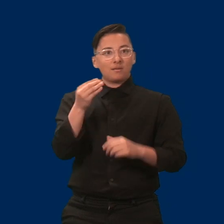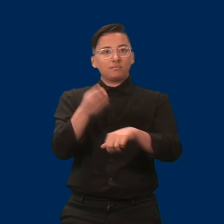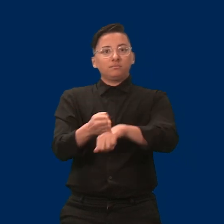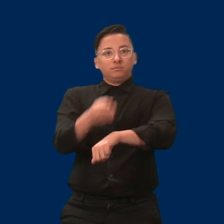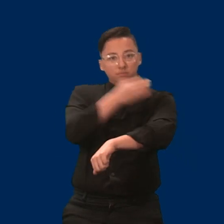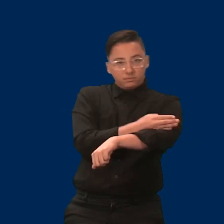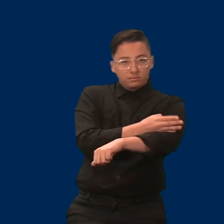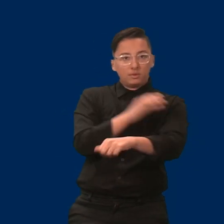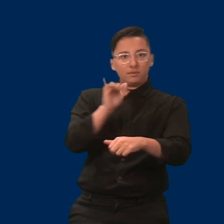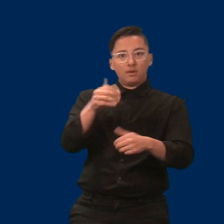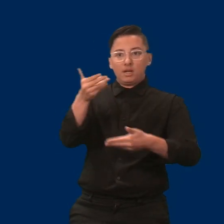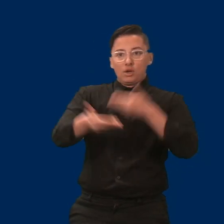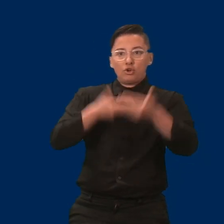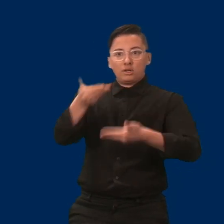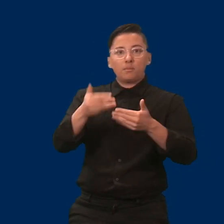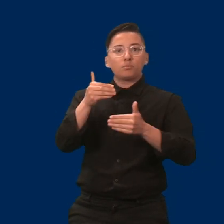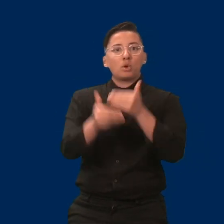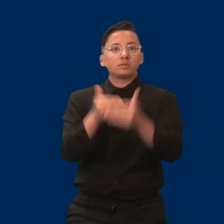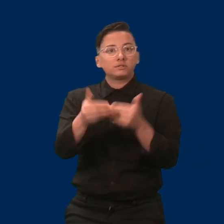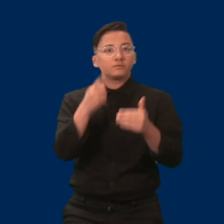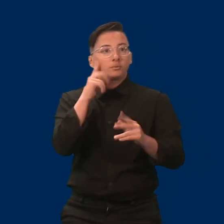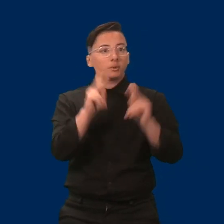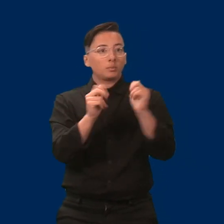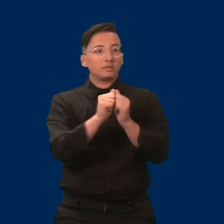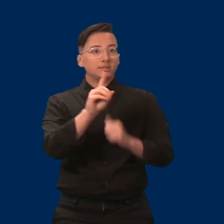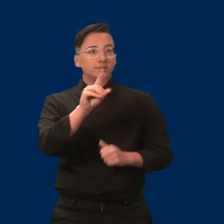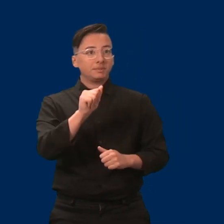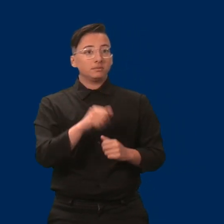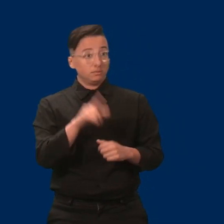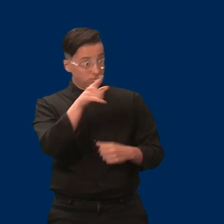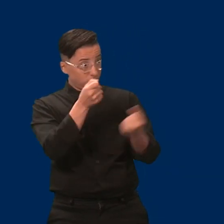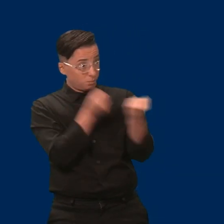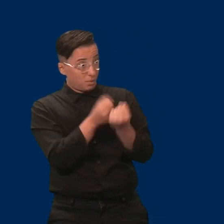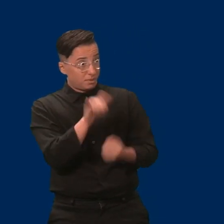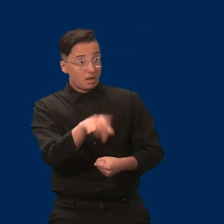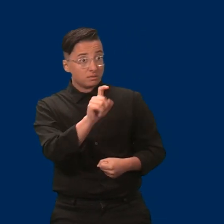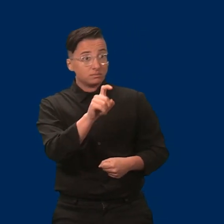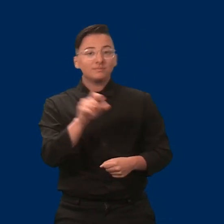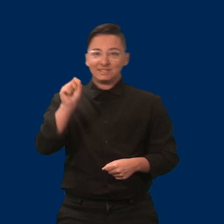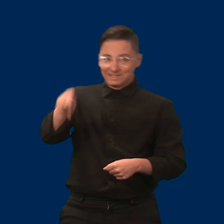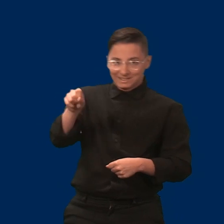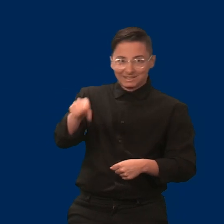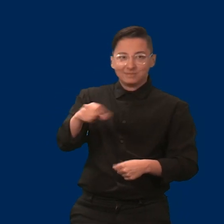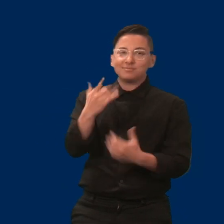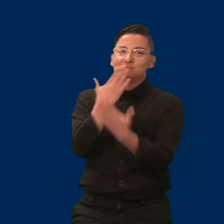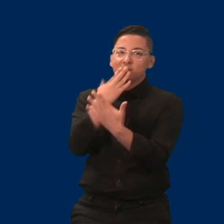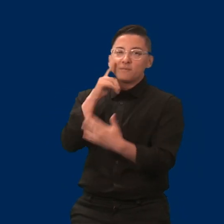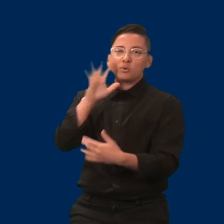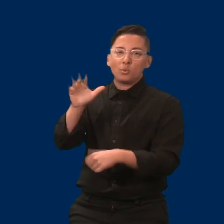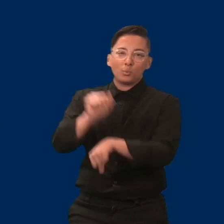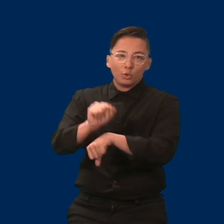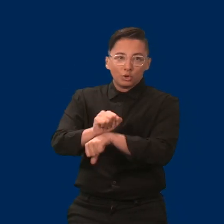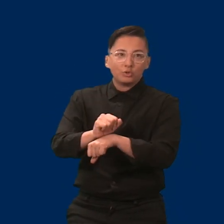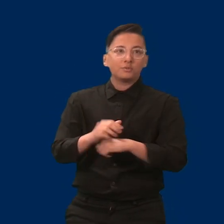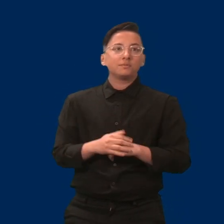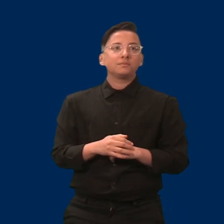First of all, I appreciate your work, Aaron, both as a constituent of mine, and as an autism advocate. I'm an autism parent myself, so these are issues that